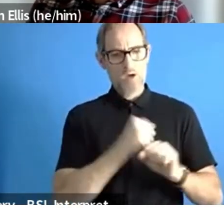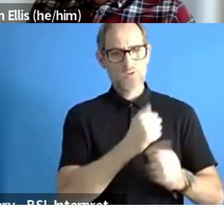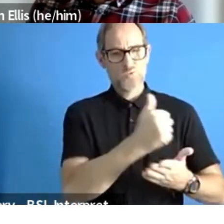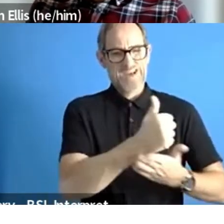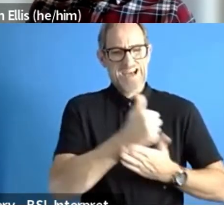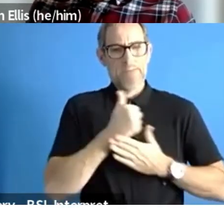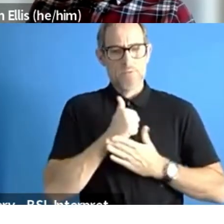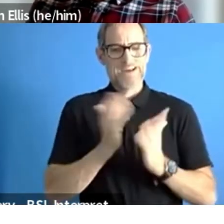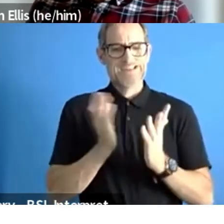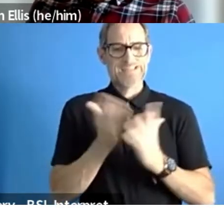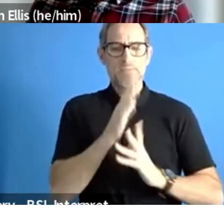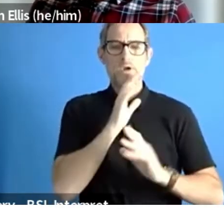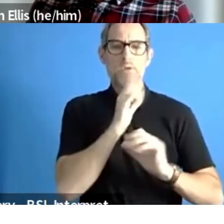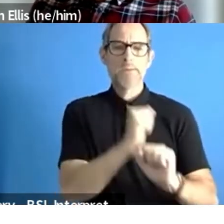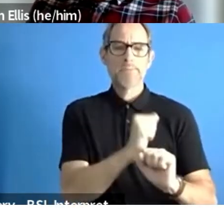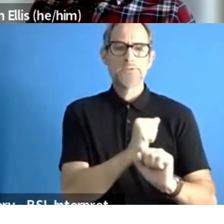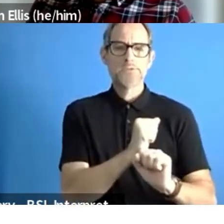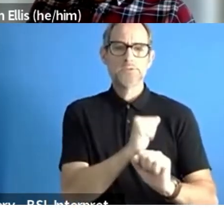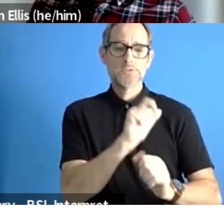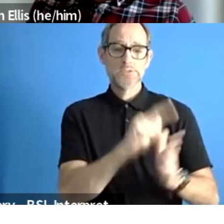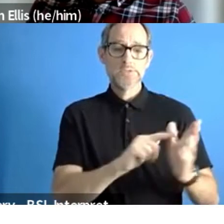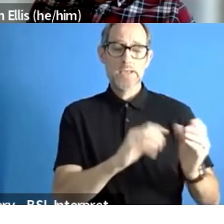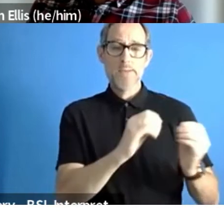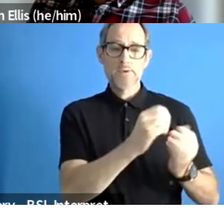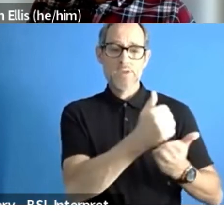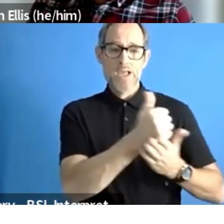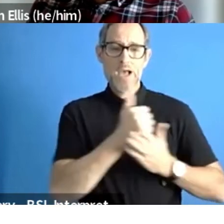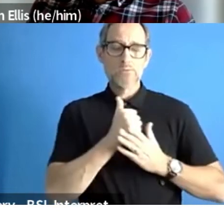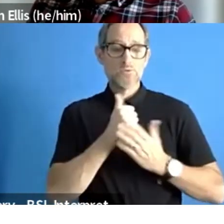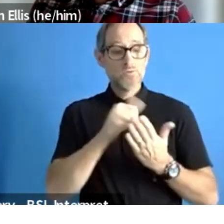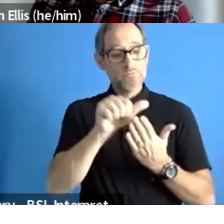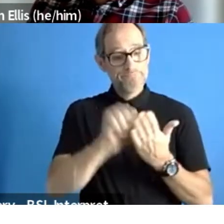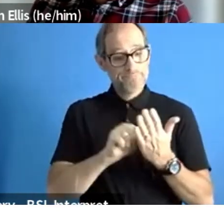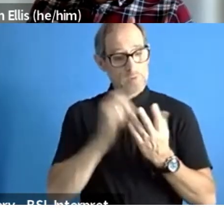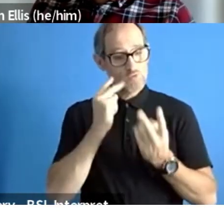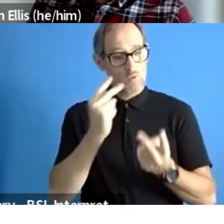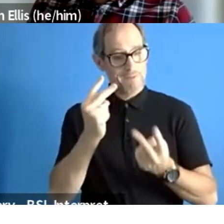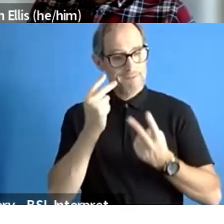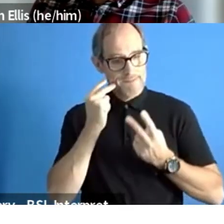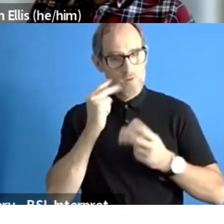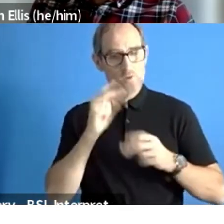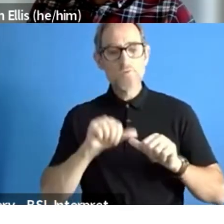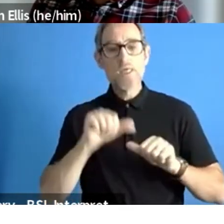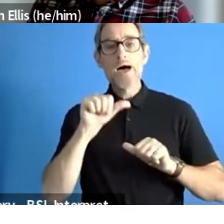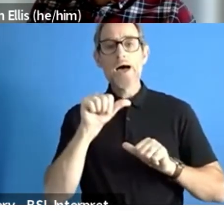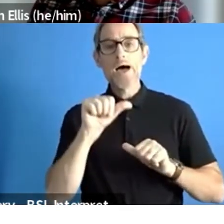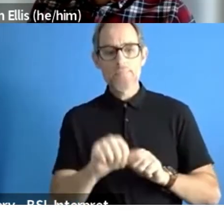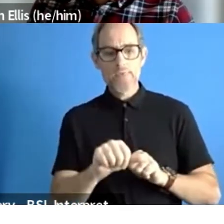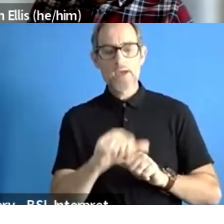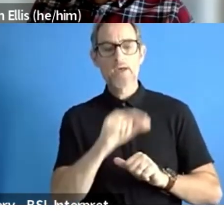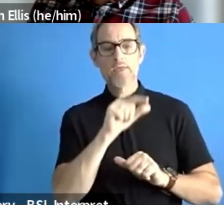They reviewed the list and brought some accessibility issues forward. I want